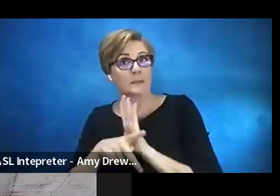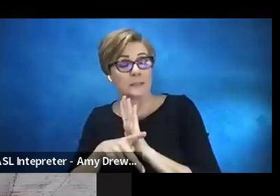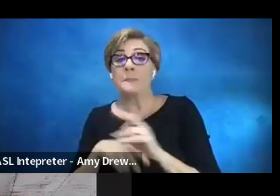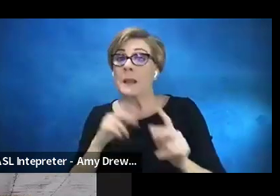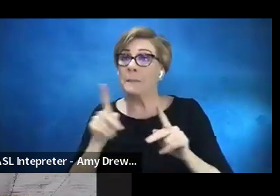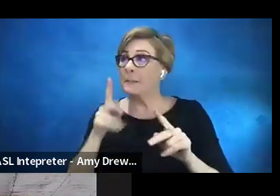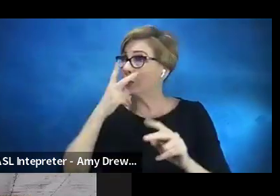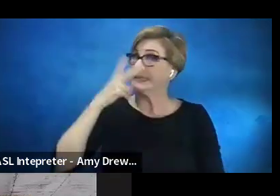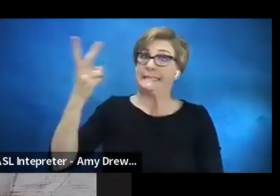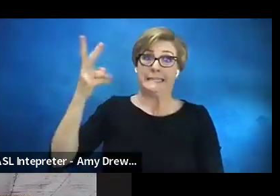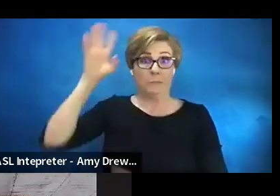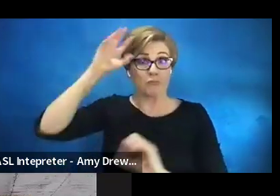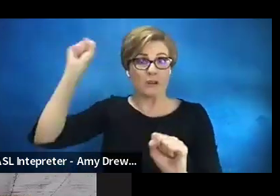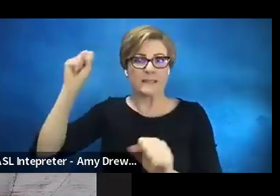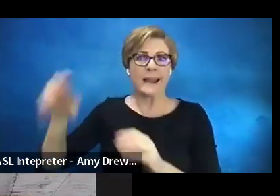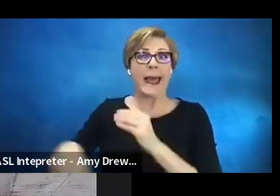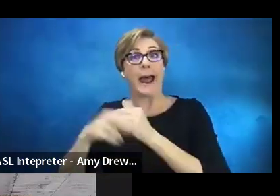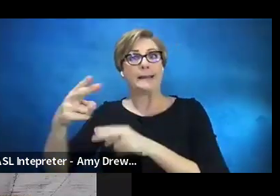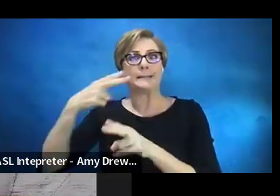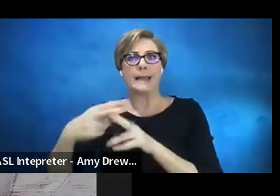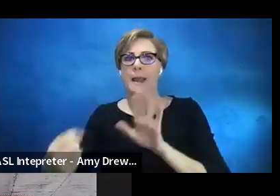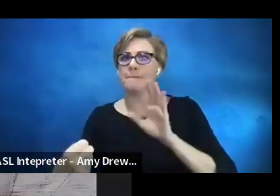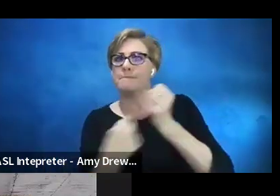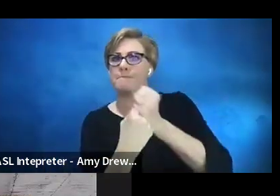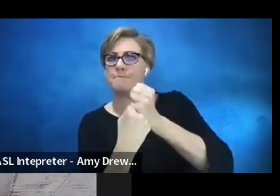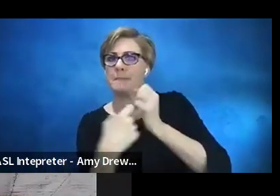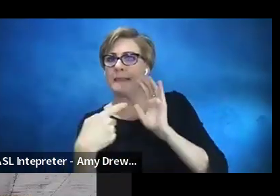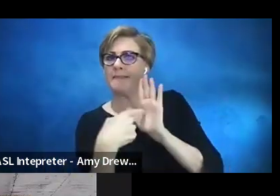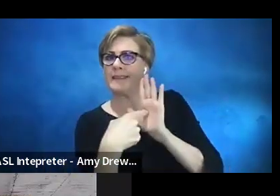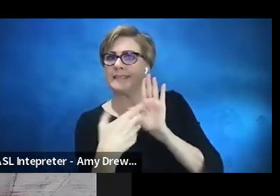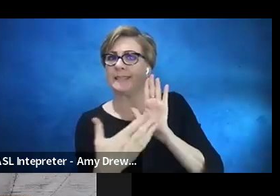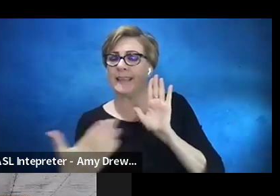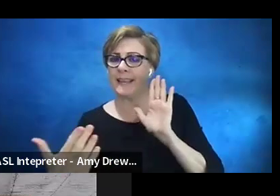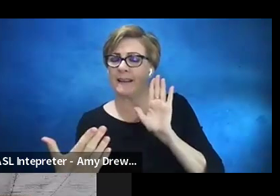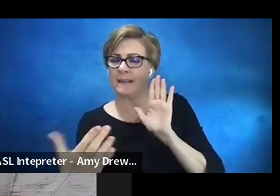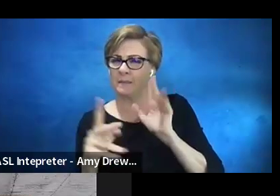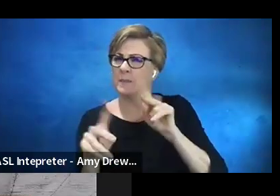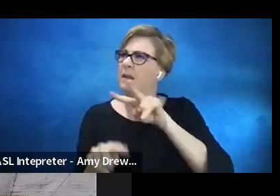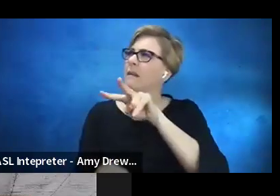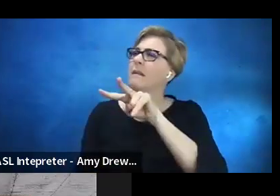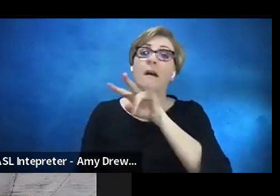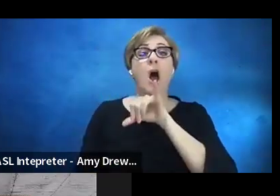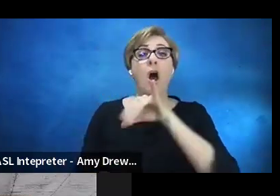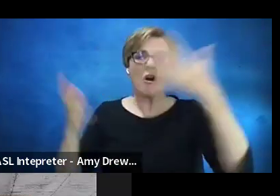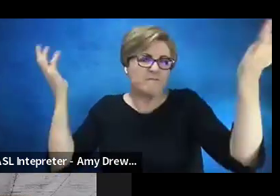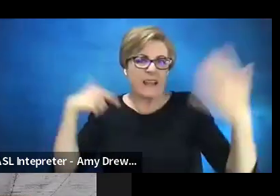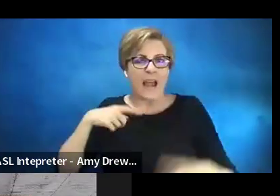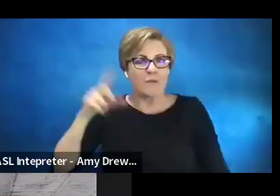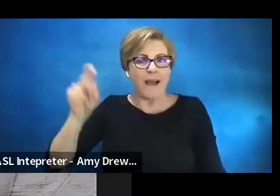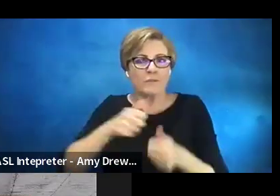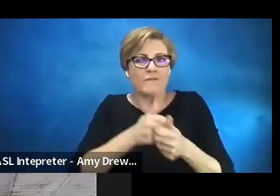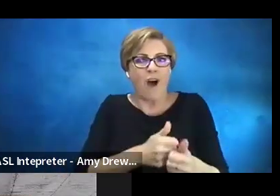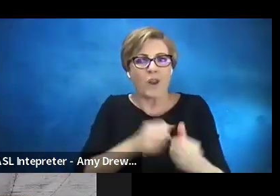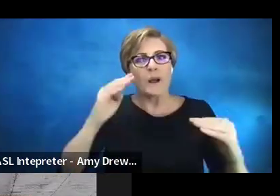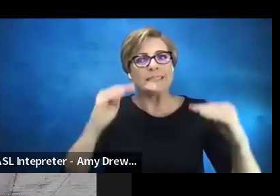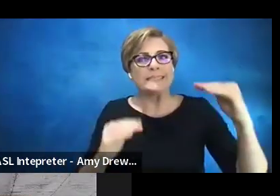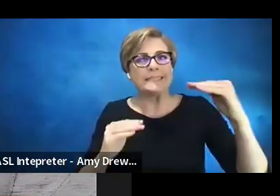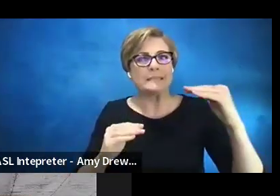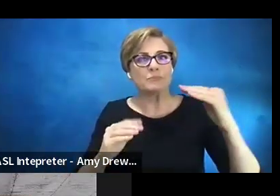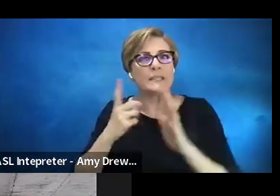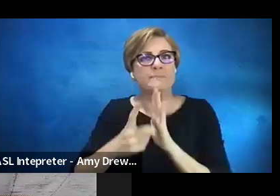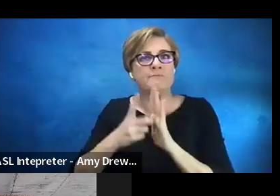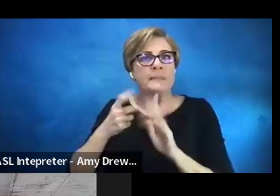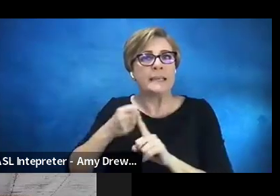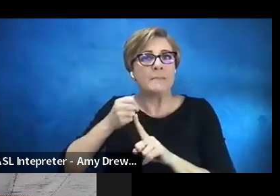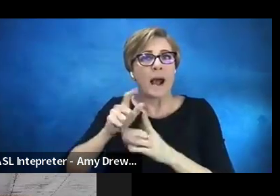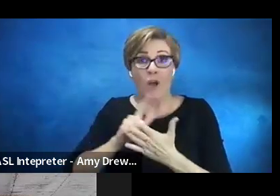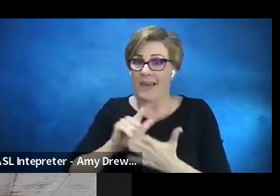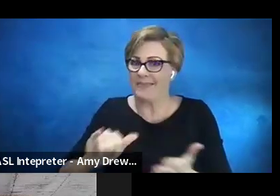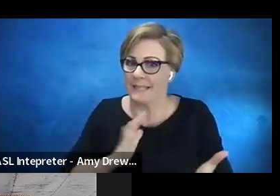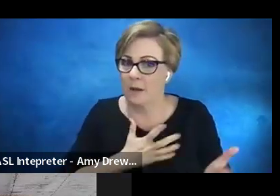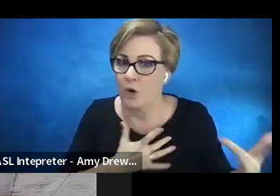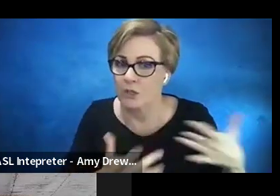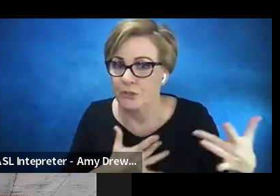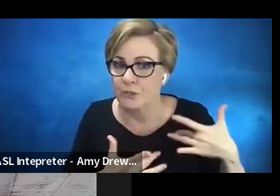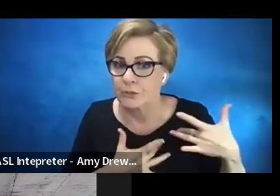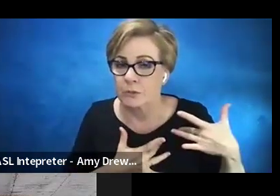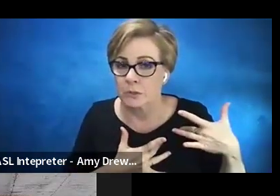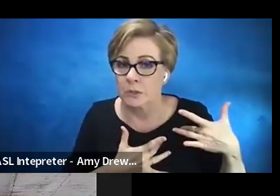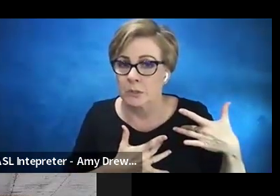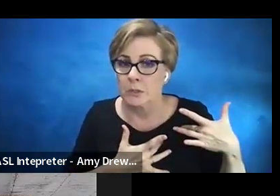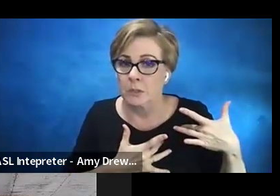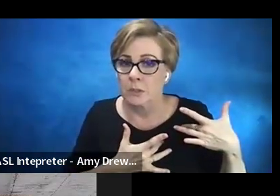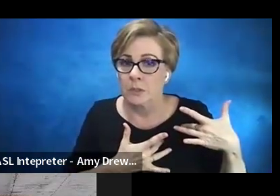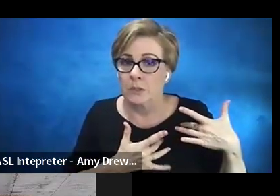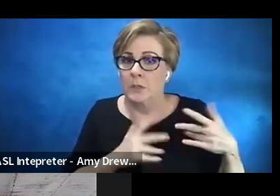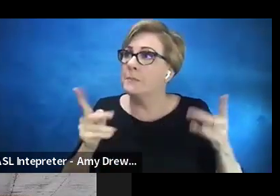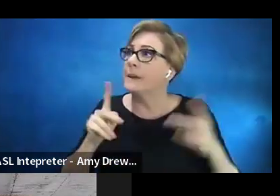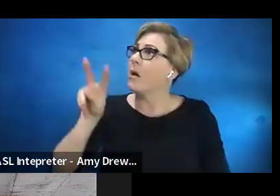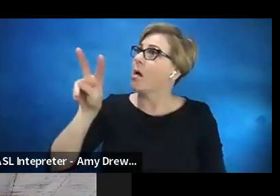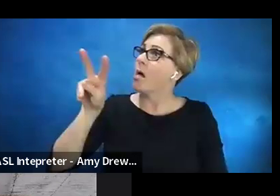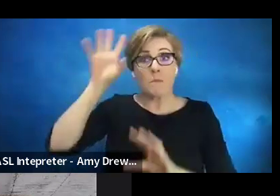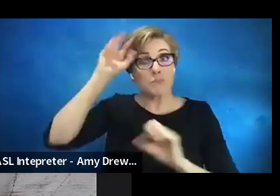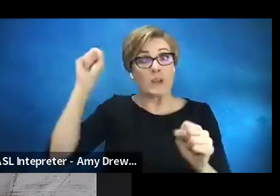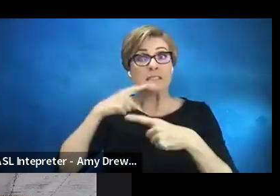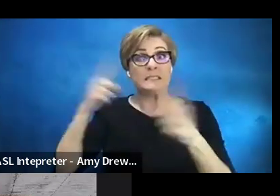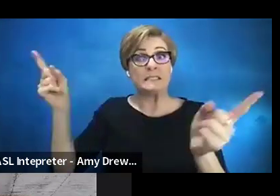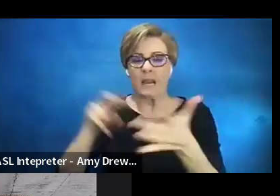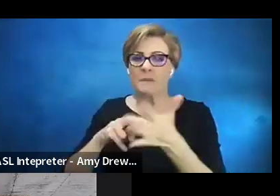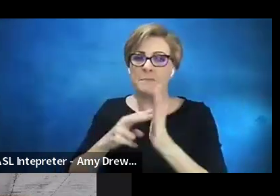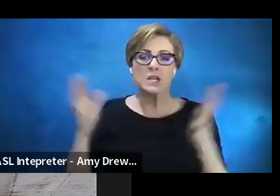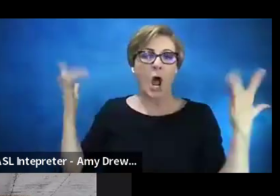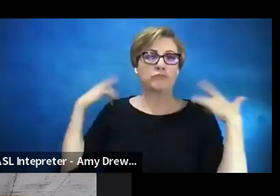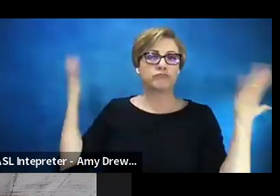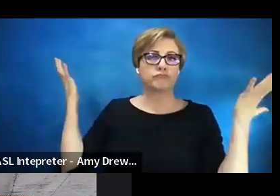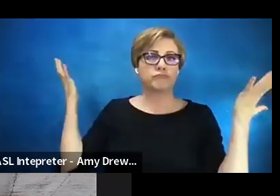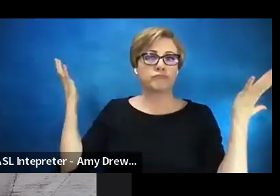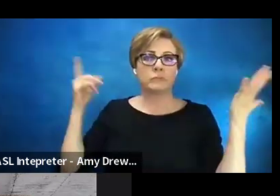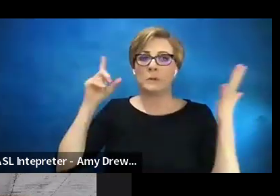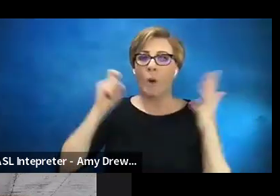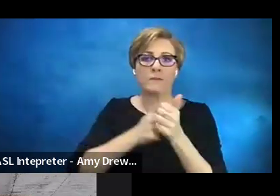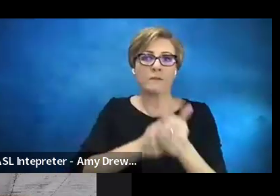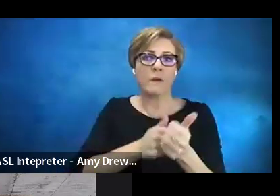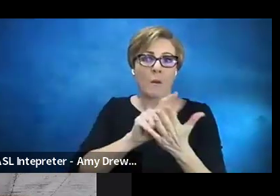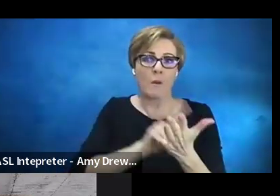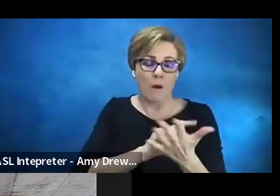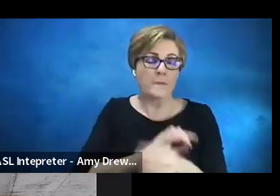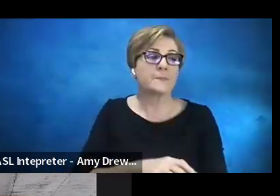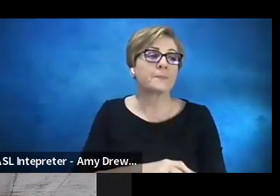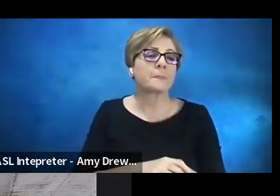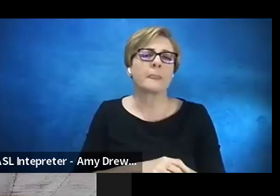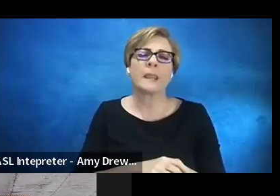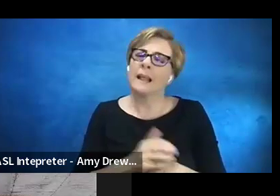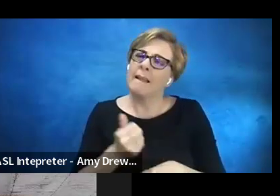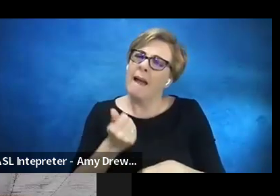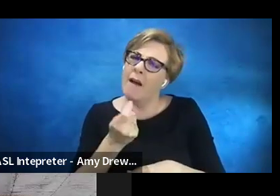However, a couple of things. One, as Katy said before, the executive order sends a signal -- and a lot of people don't appreciate -- I would say most people don't appreciate an executive order is not a statute, an executive order often has little if any legal effect. What it is, again, is an announcement of administration policy.